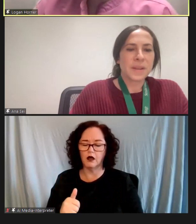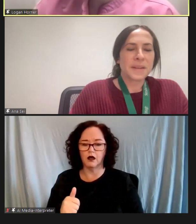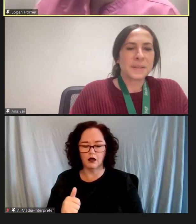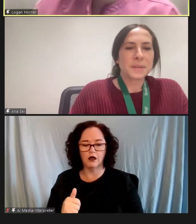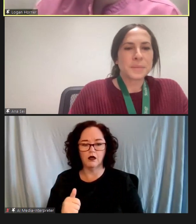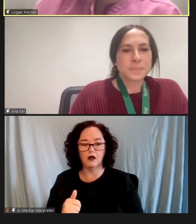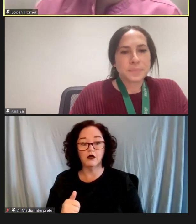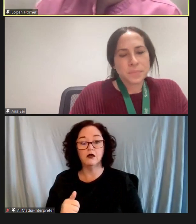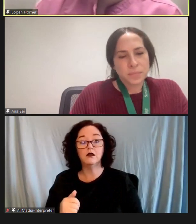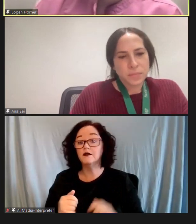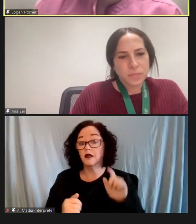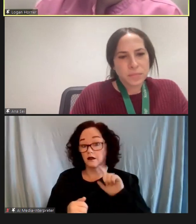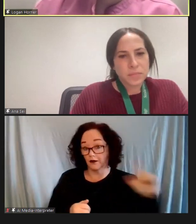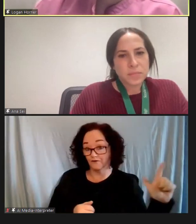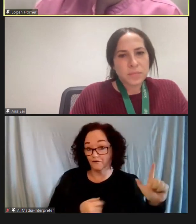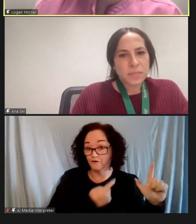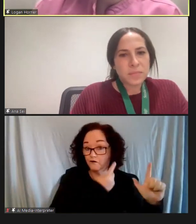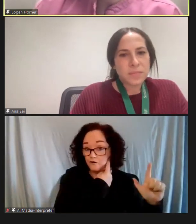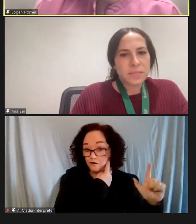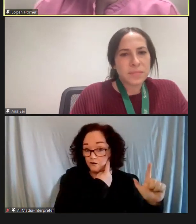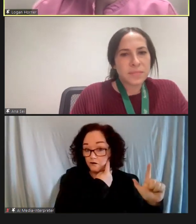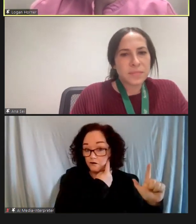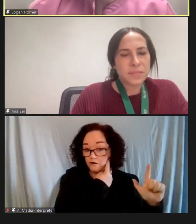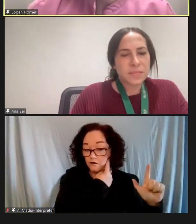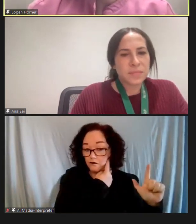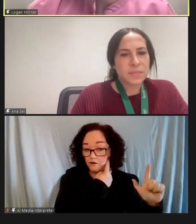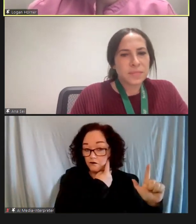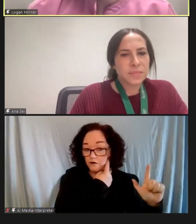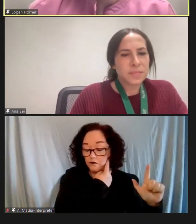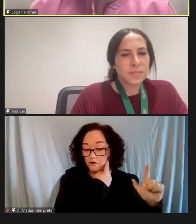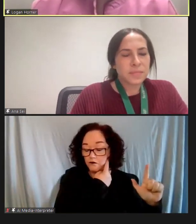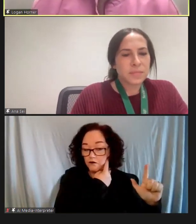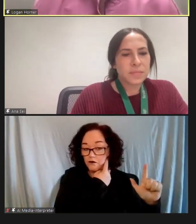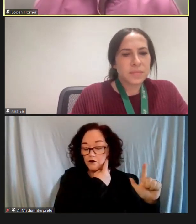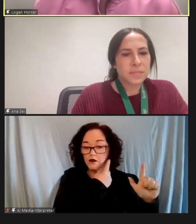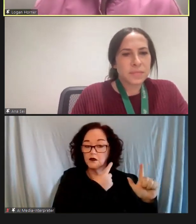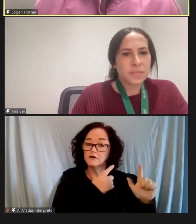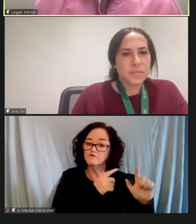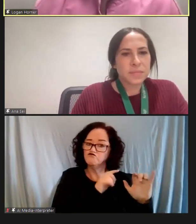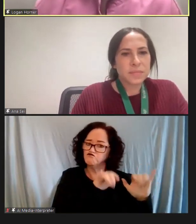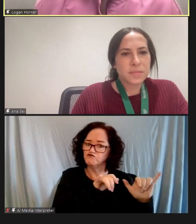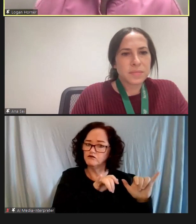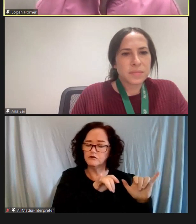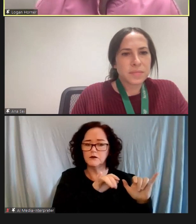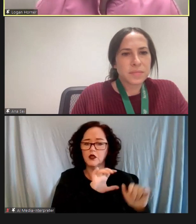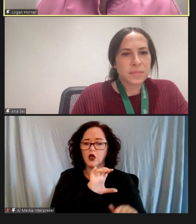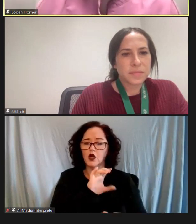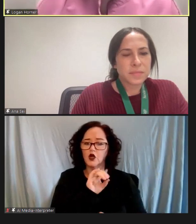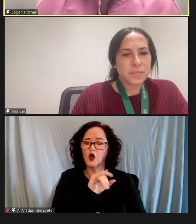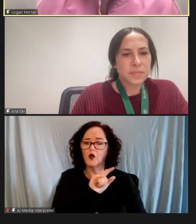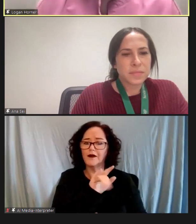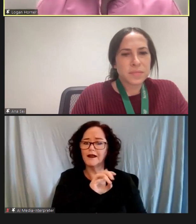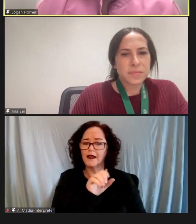deer here is still just in that copia